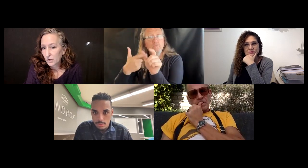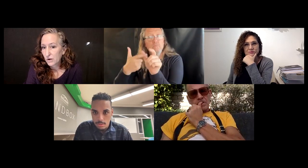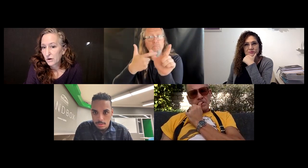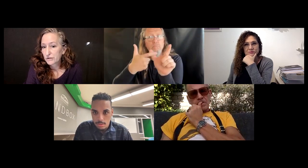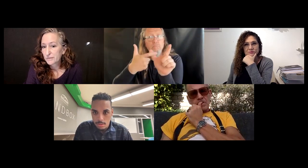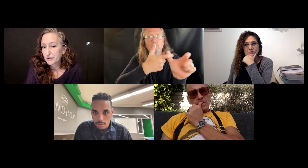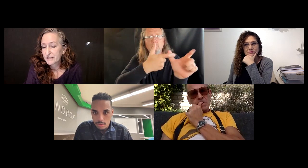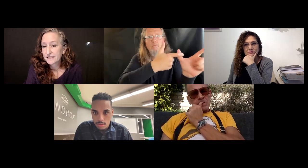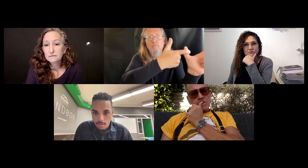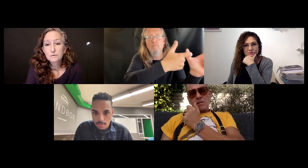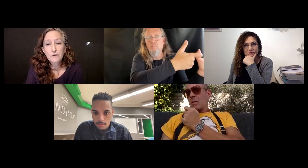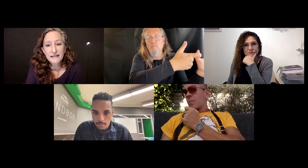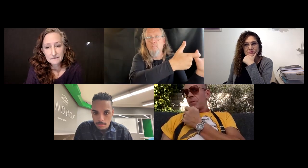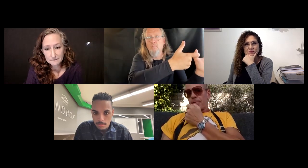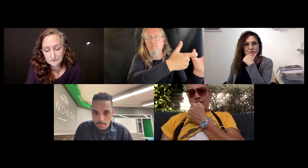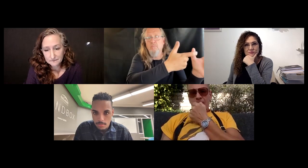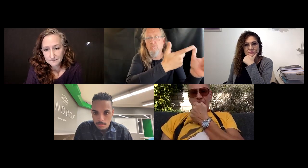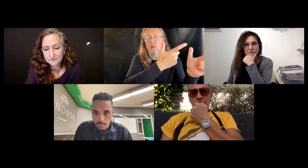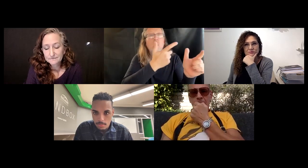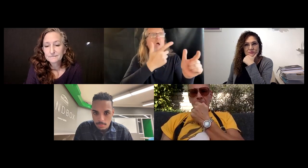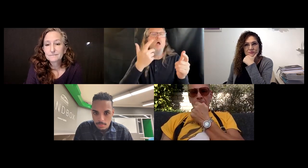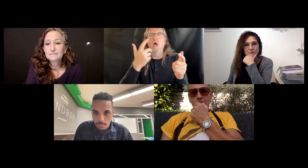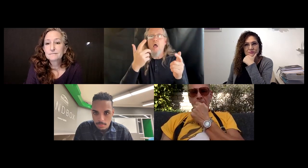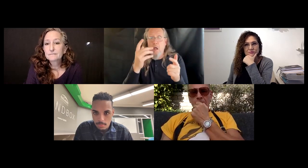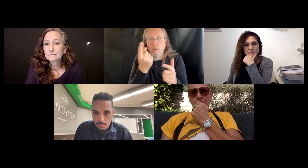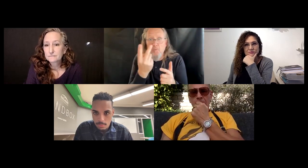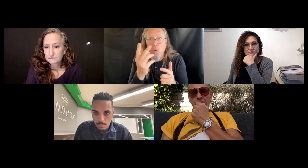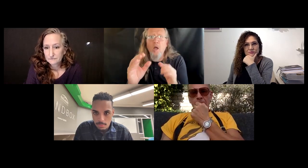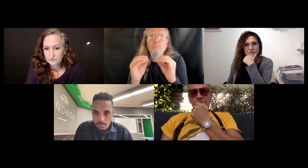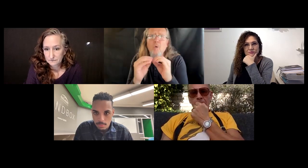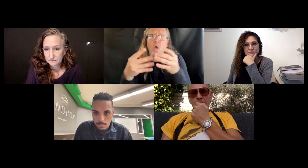Or is a person running?